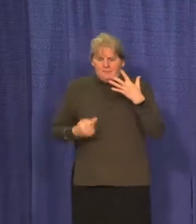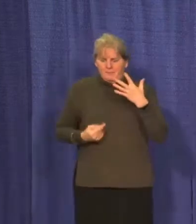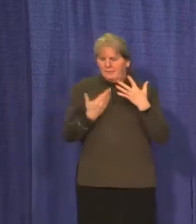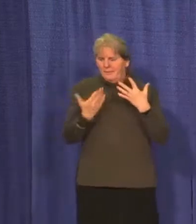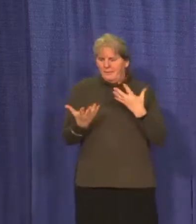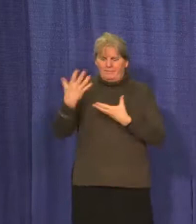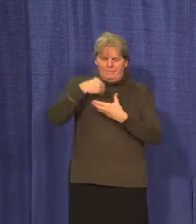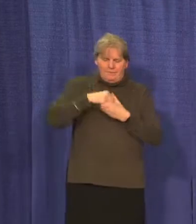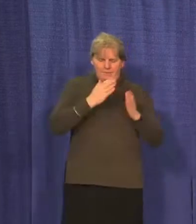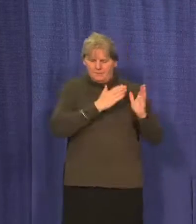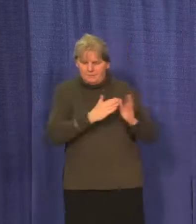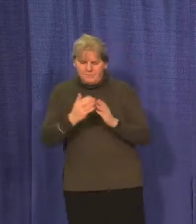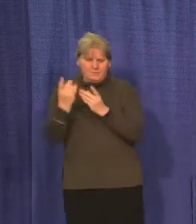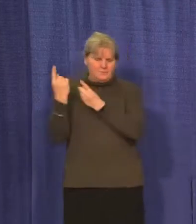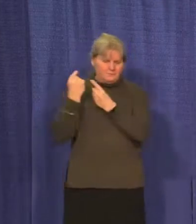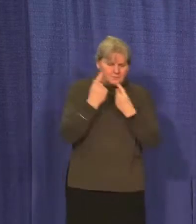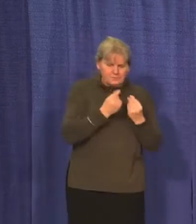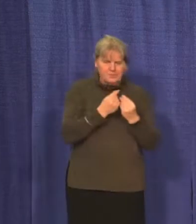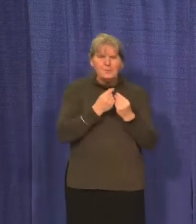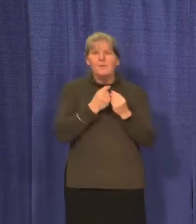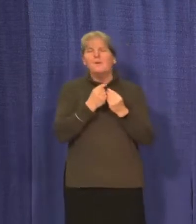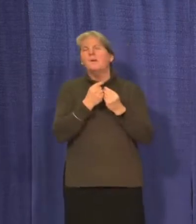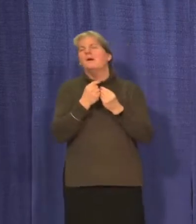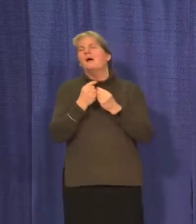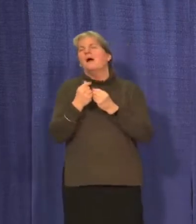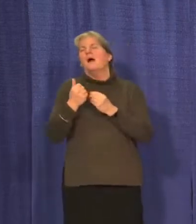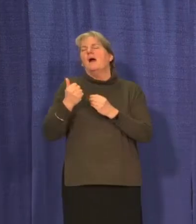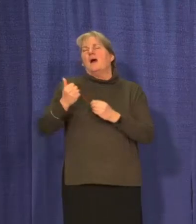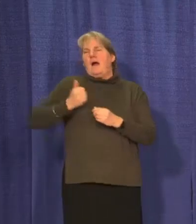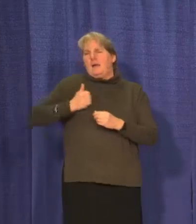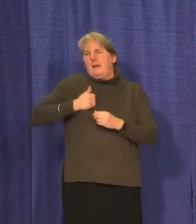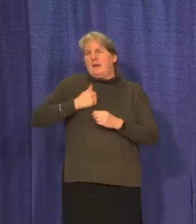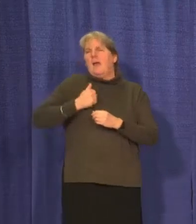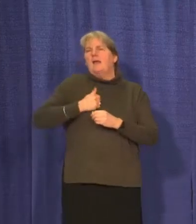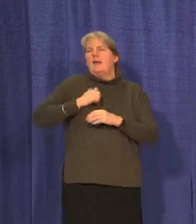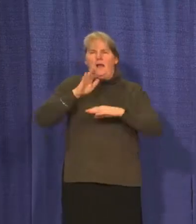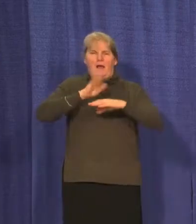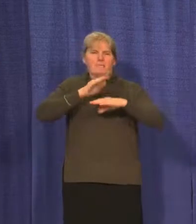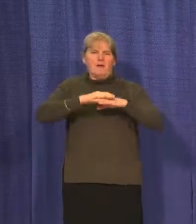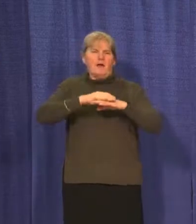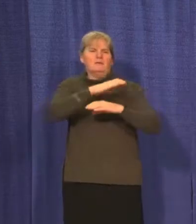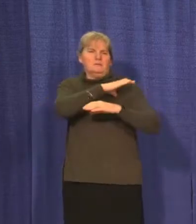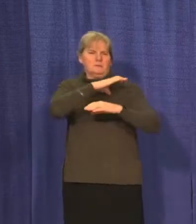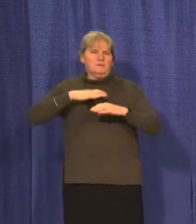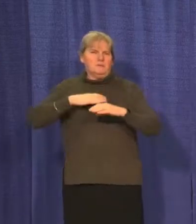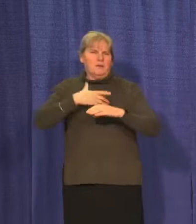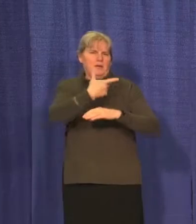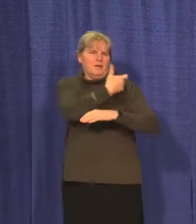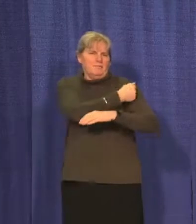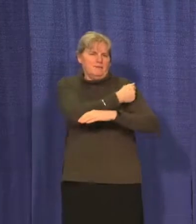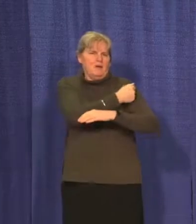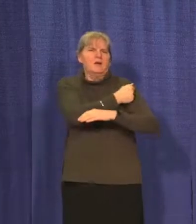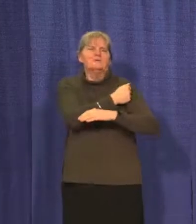into the role that which is based on the guidelines by the national advisory committee of immunization.